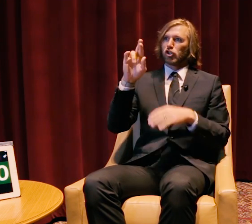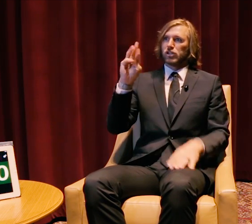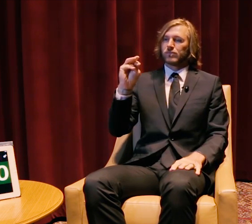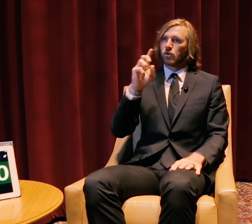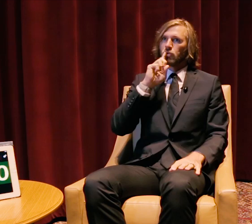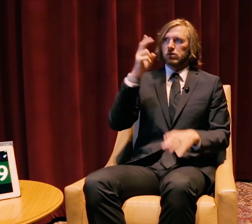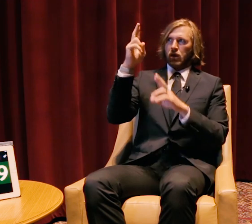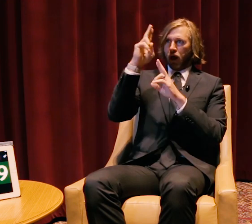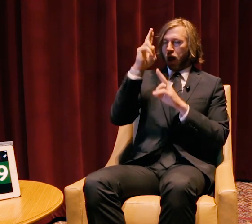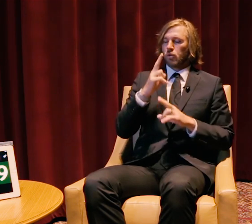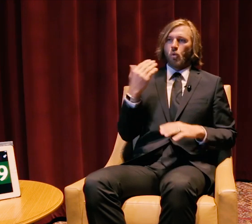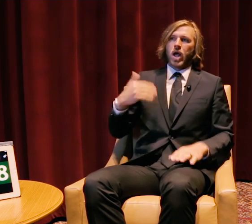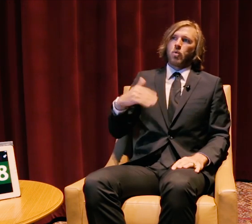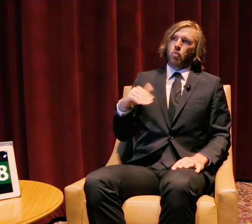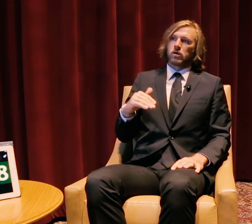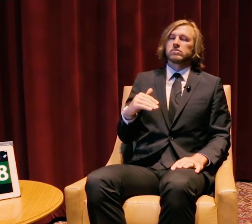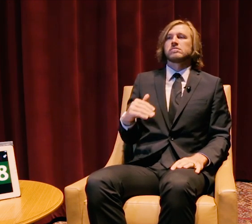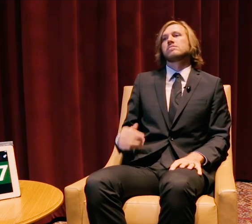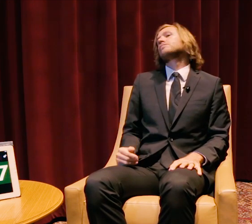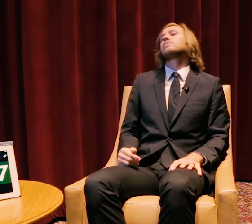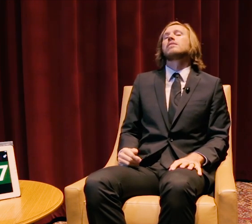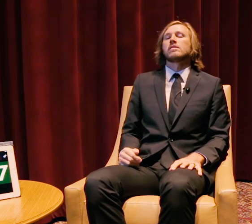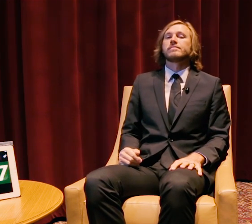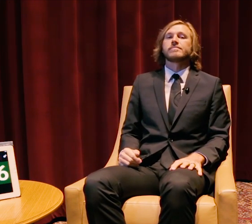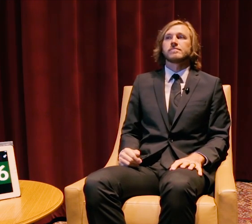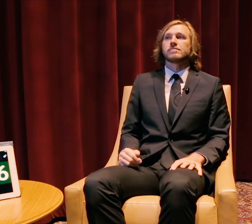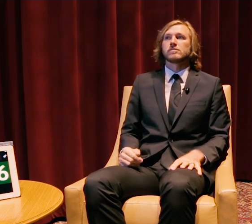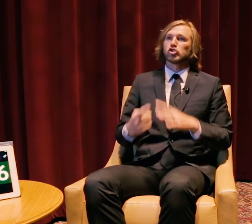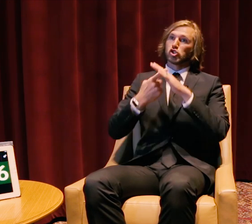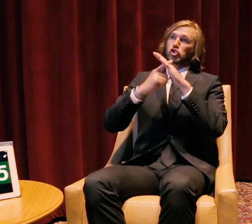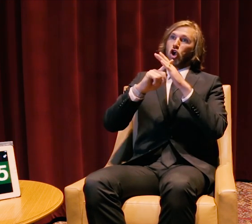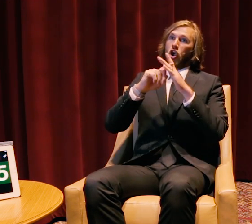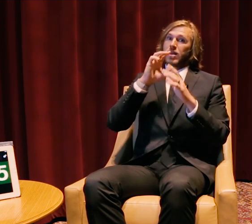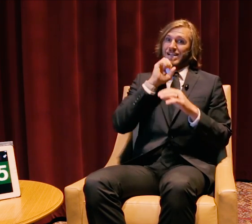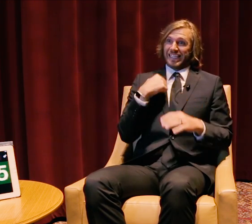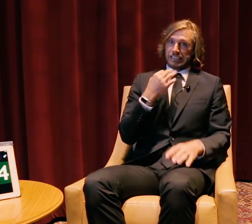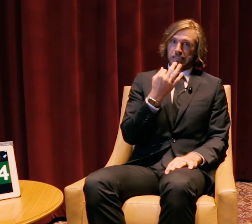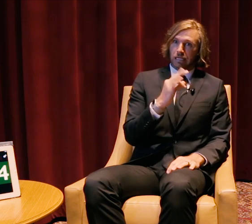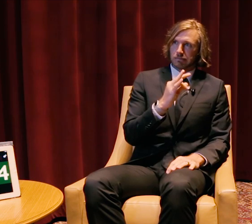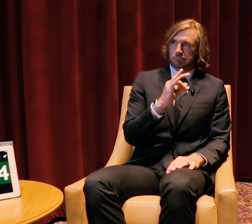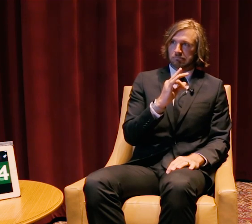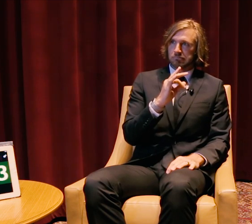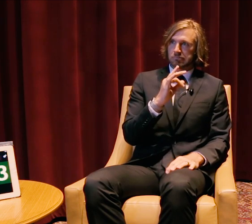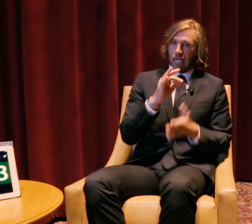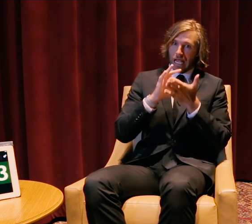So it's quite an honor from starting you know, as a 19-year-old accountant